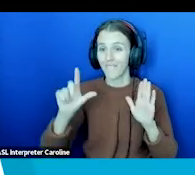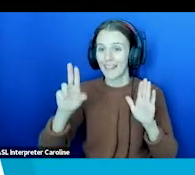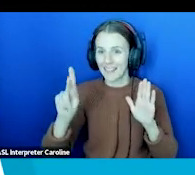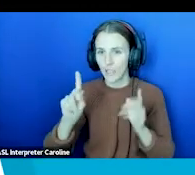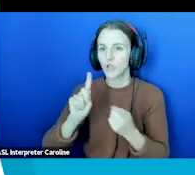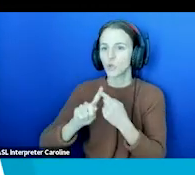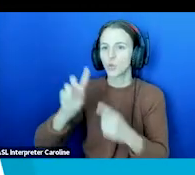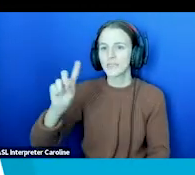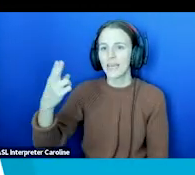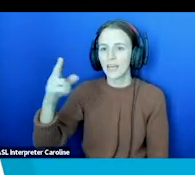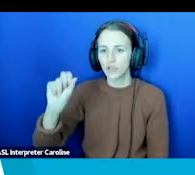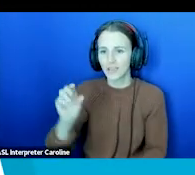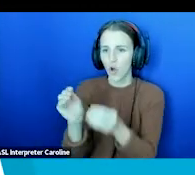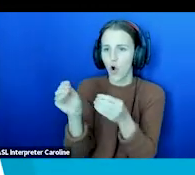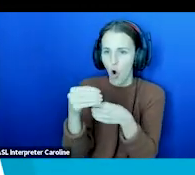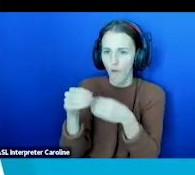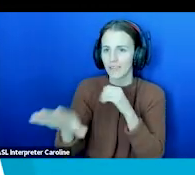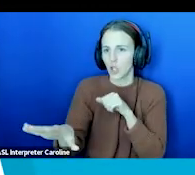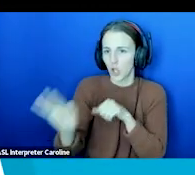SLIDES THAT RACHEL MENTIONED THAT YOU WILL RECEIVE, THERE IS